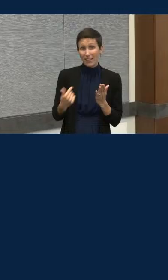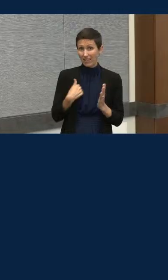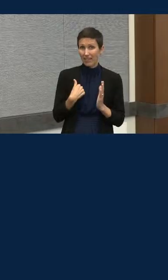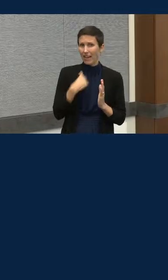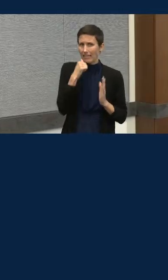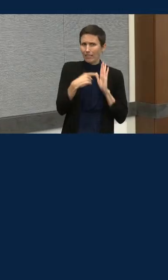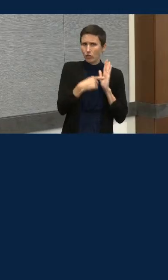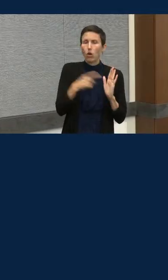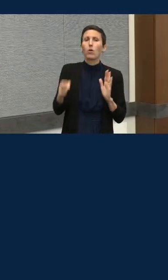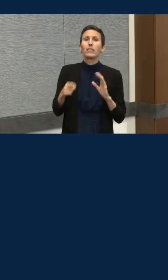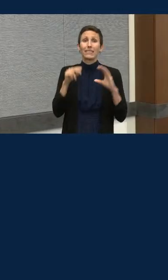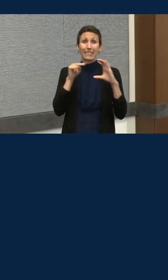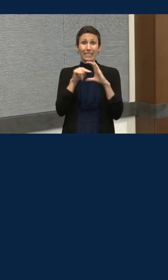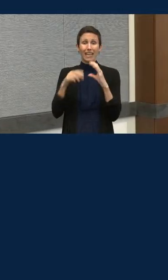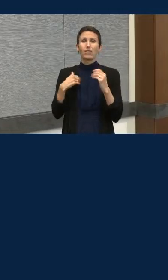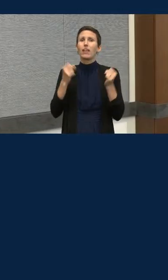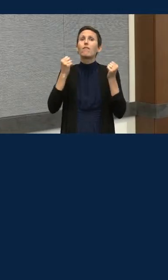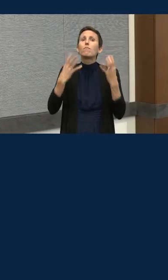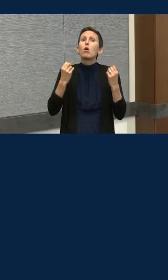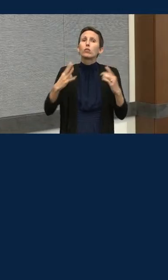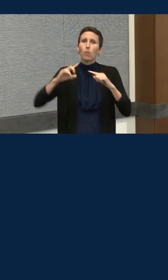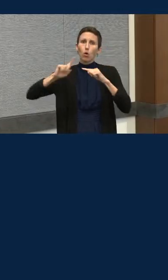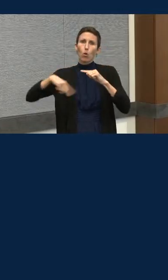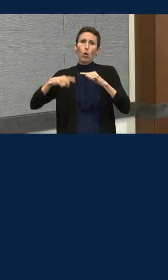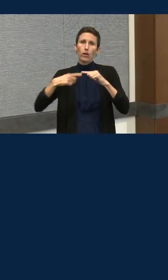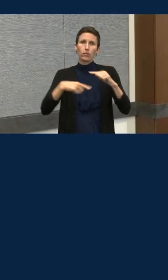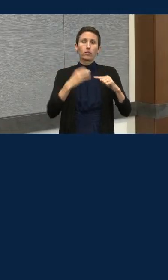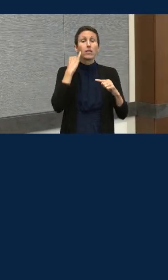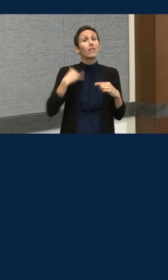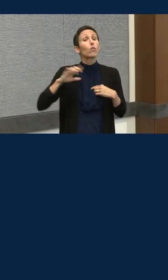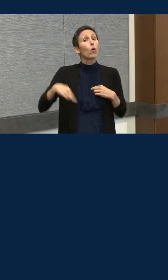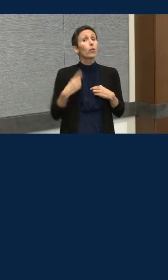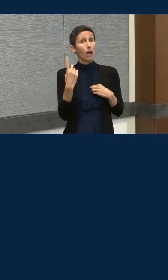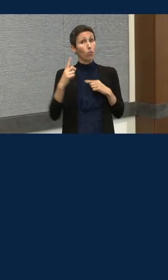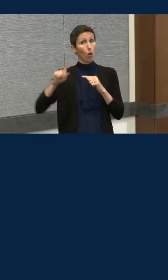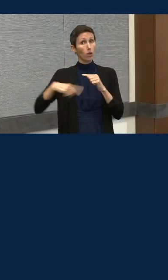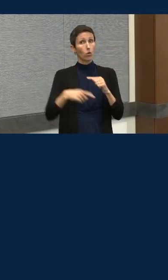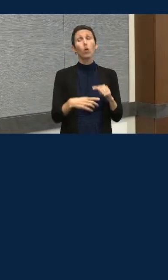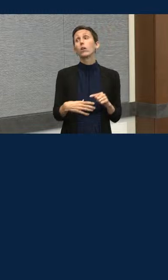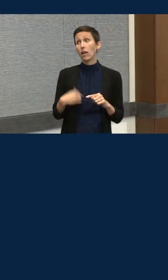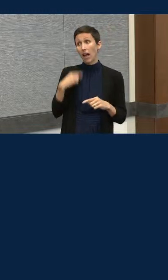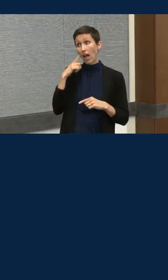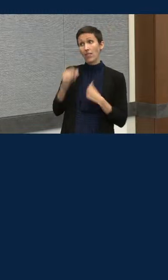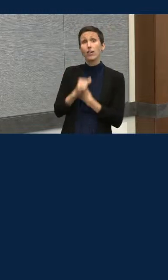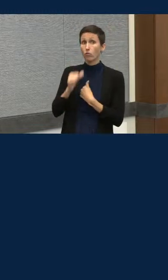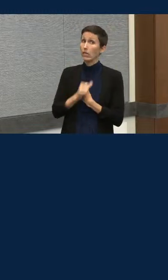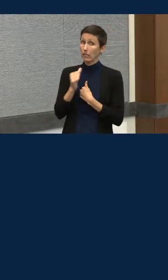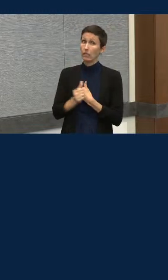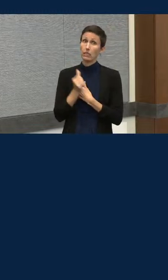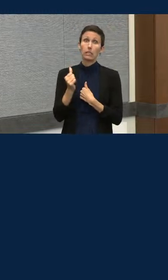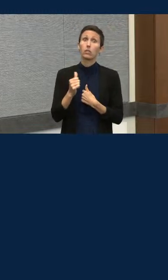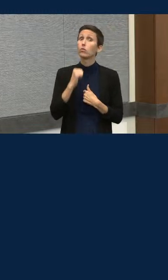shown in the cut away they have multiple coils and if we had one